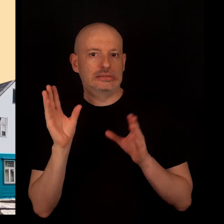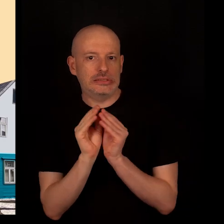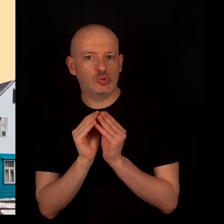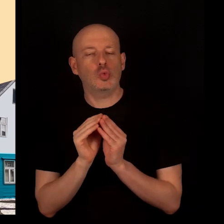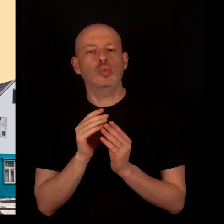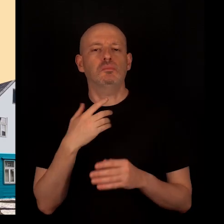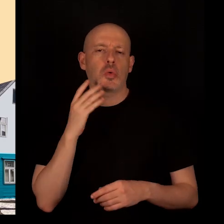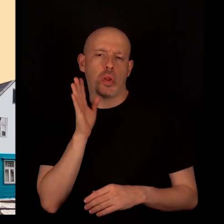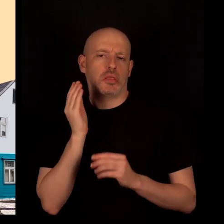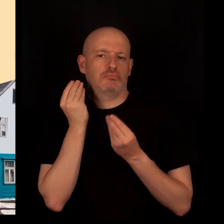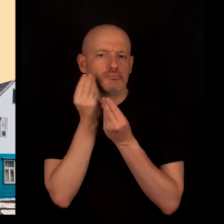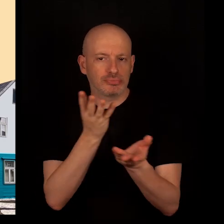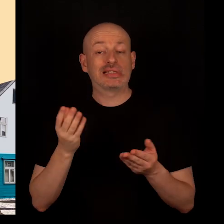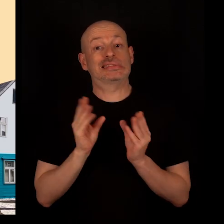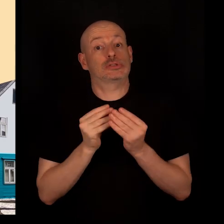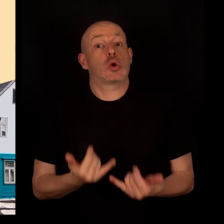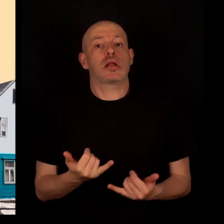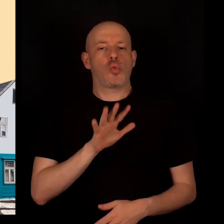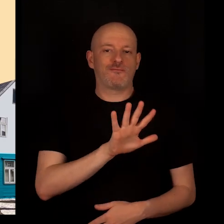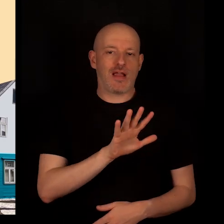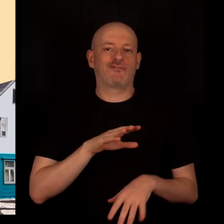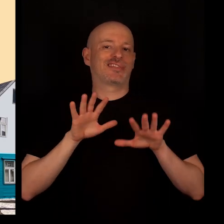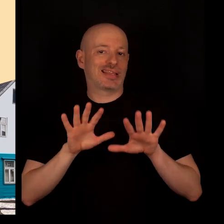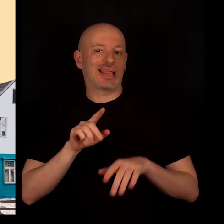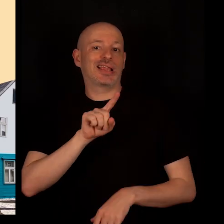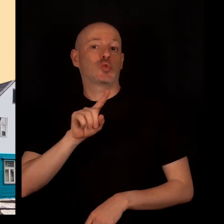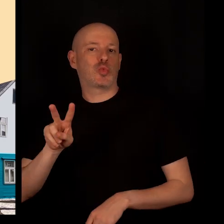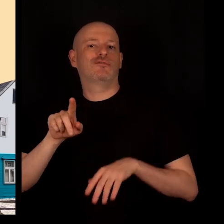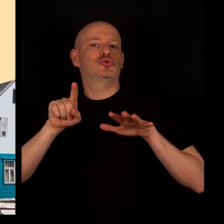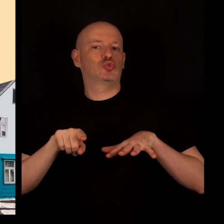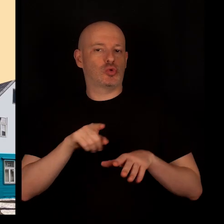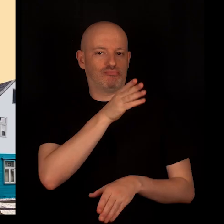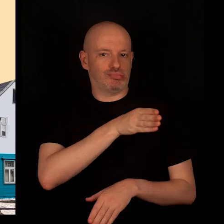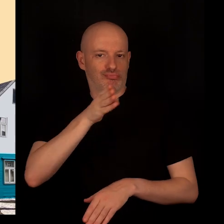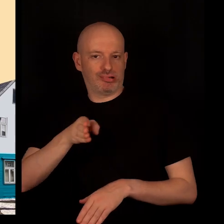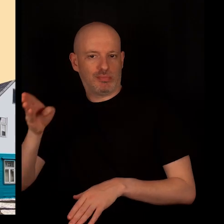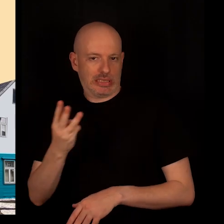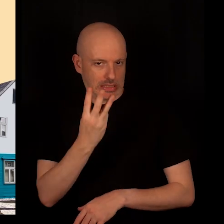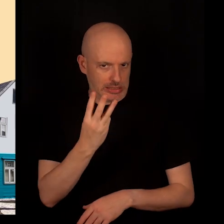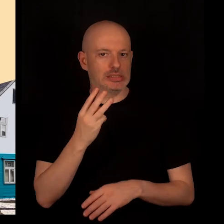But we will come back to you. For now, the sessions are set for the 5th, 10th and 12th of June.